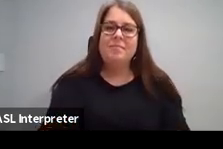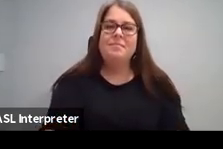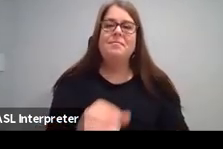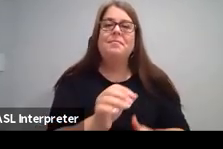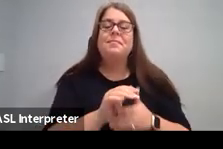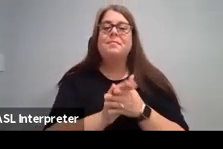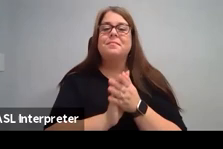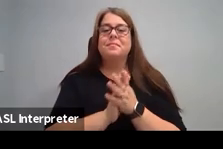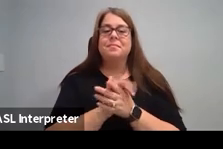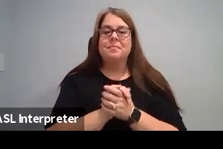Allison Frenzel : So Julie, can you